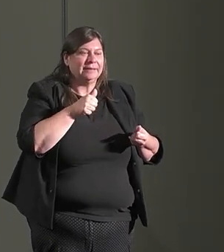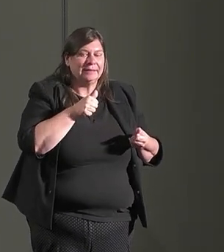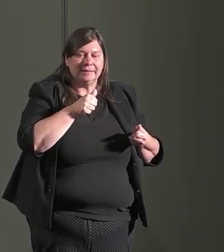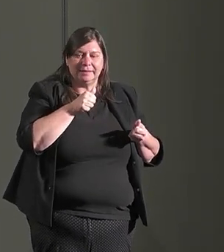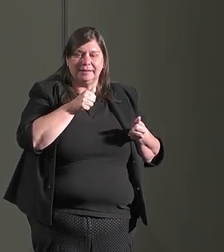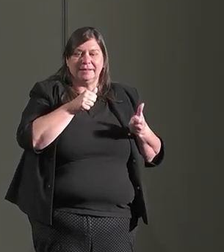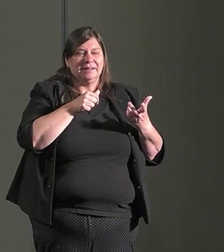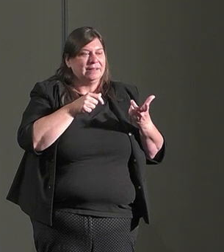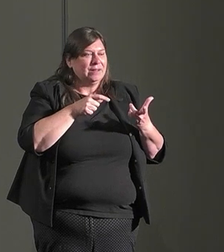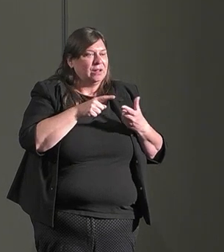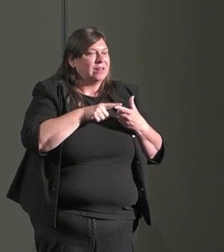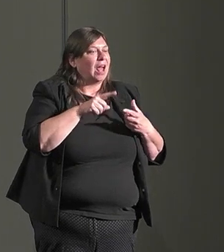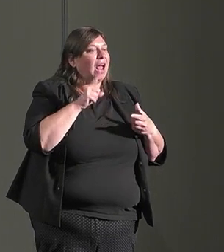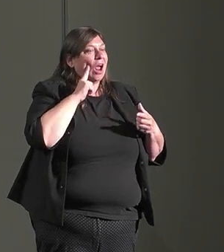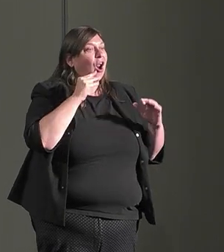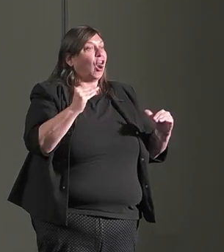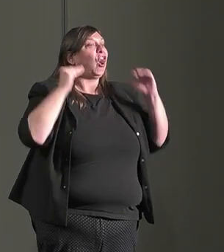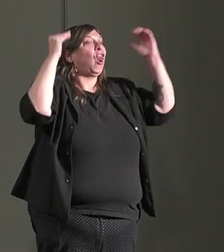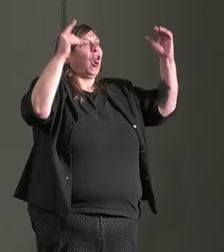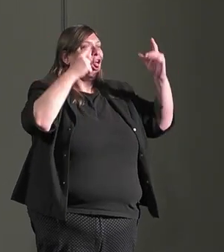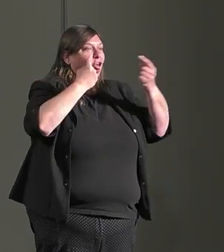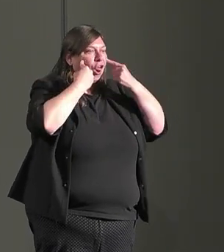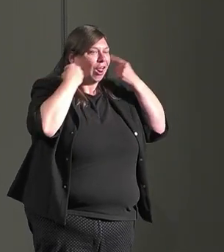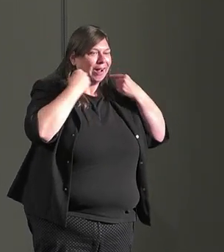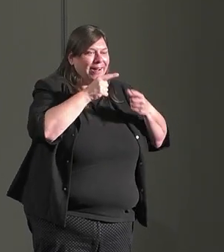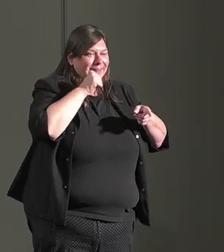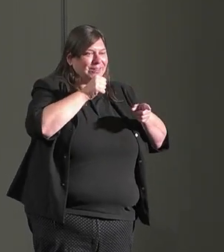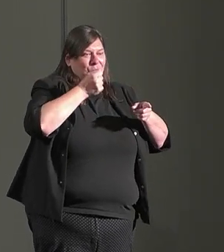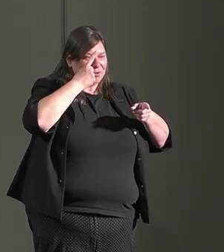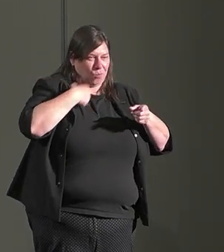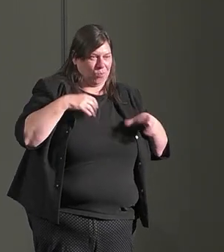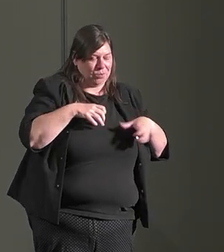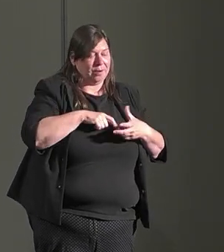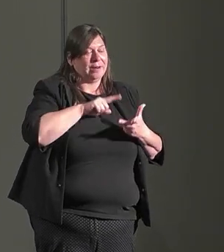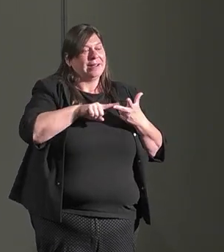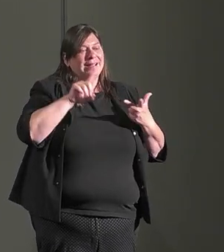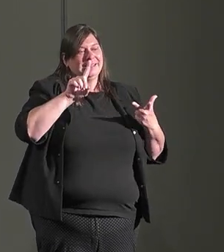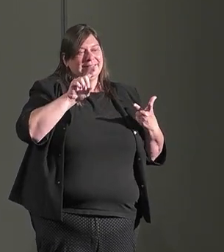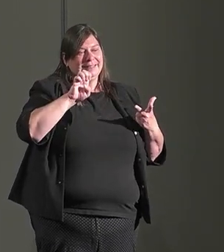don't understand what we're doing and why. And debt. How we fix the problems out